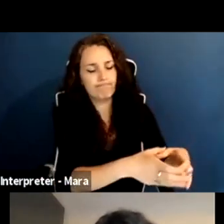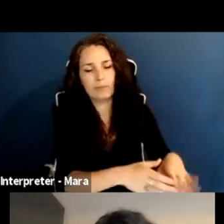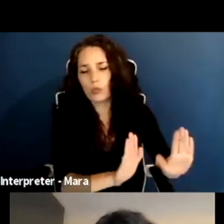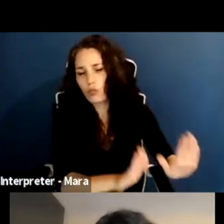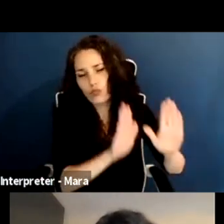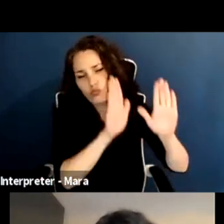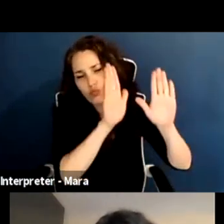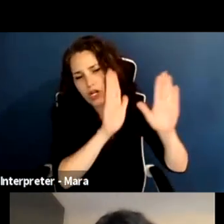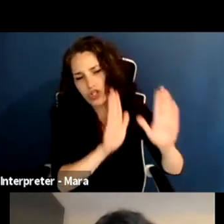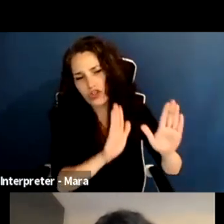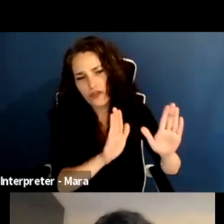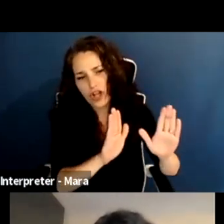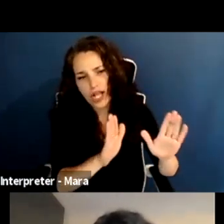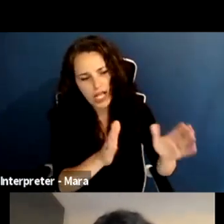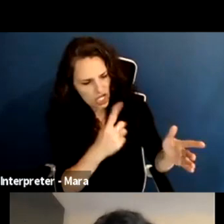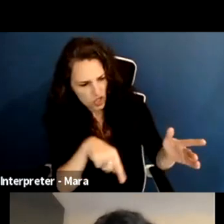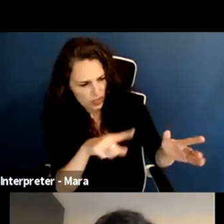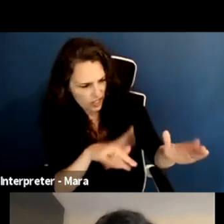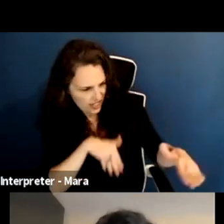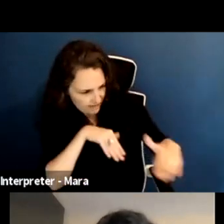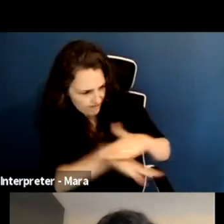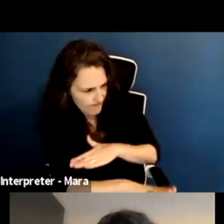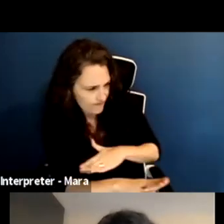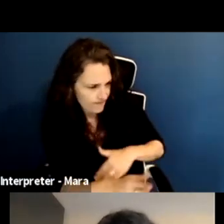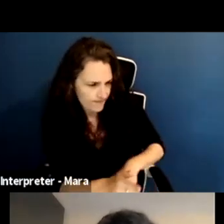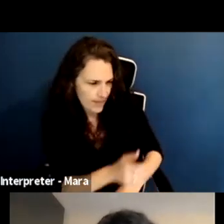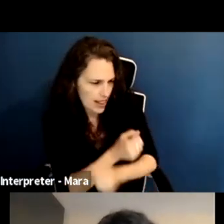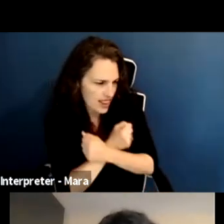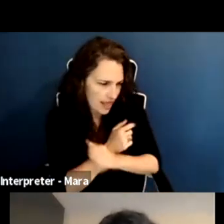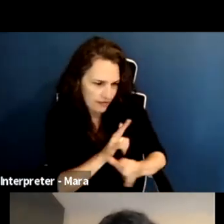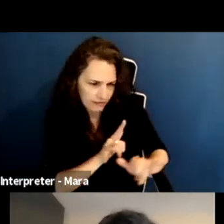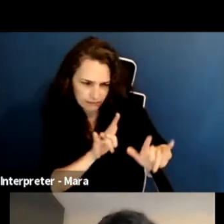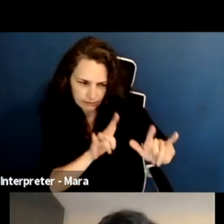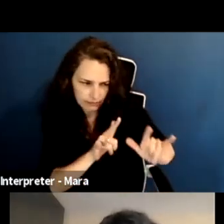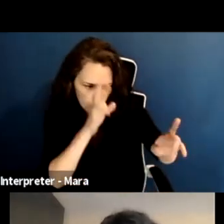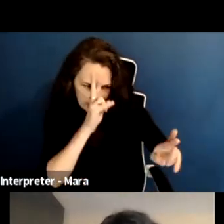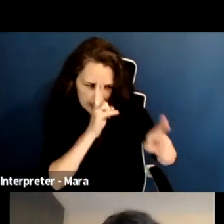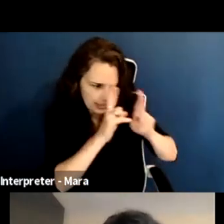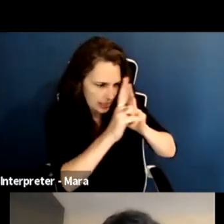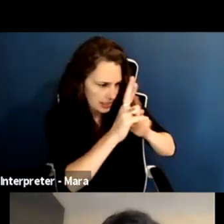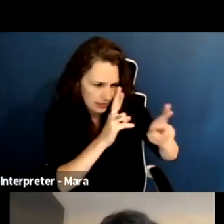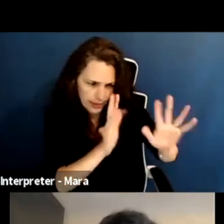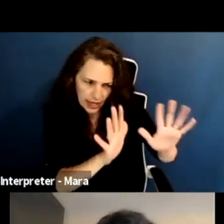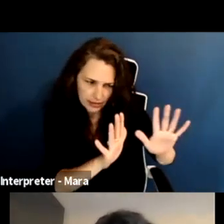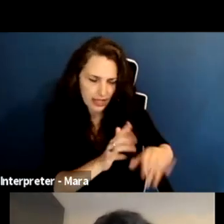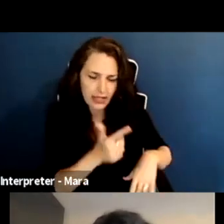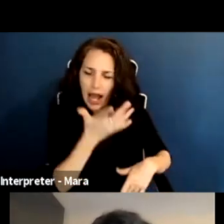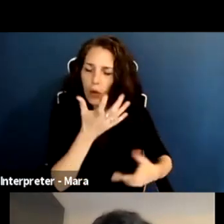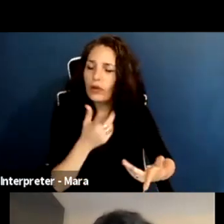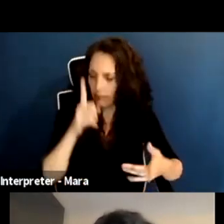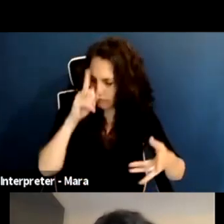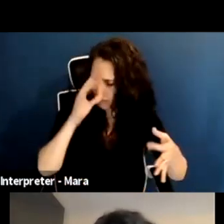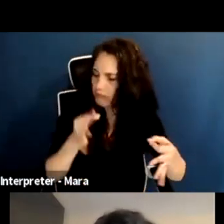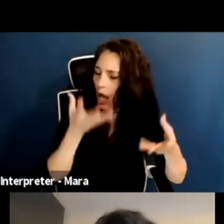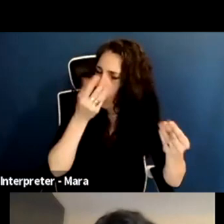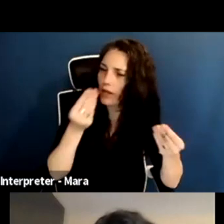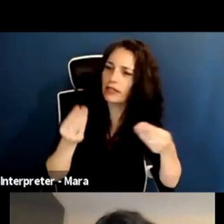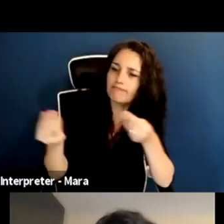and just came in with love and respect and definitely wanted to show the truth.